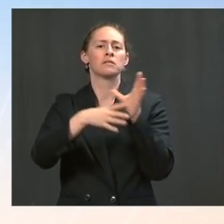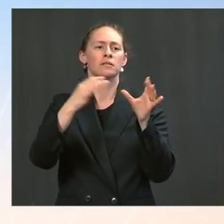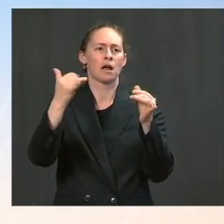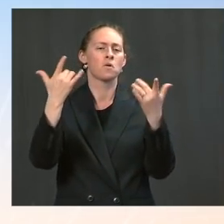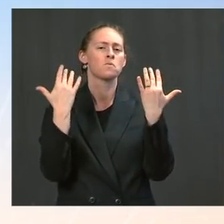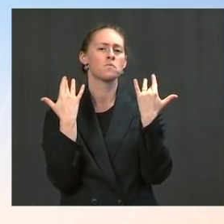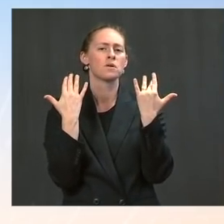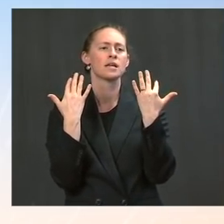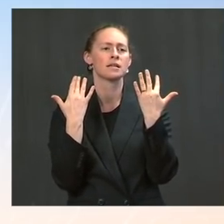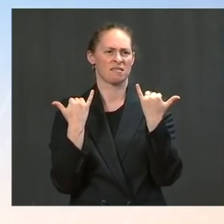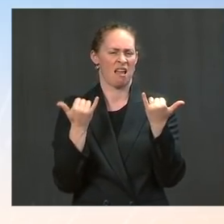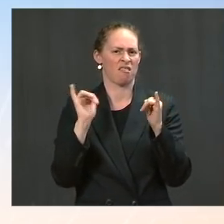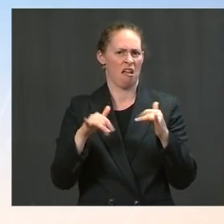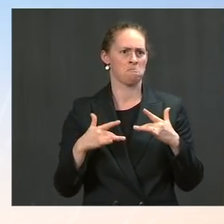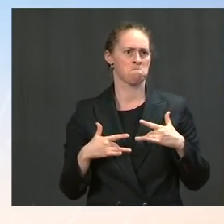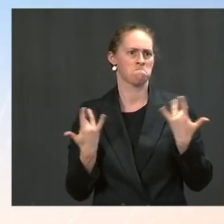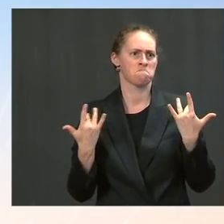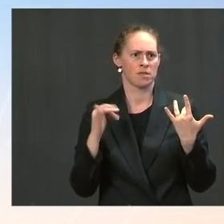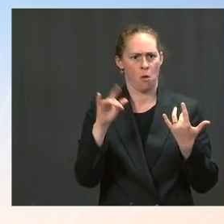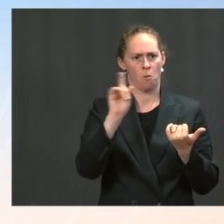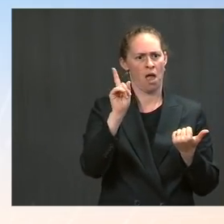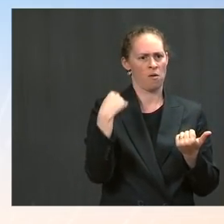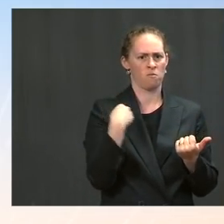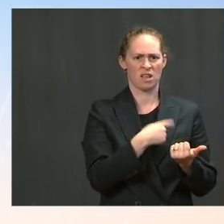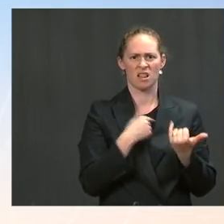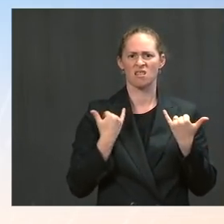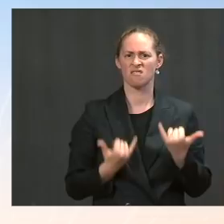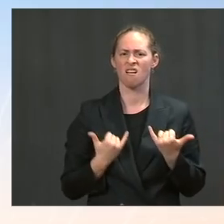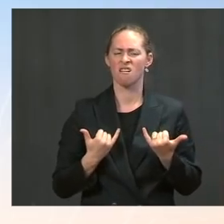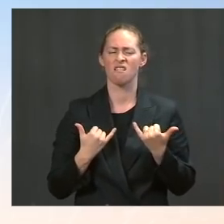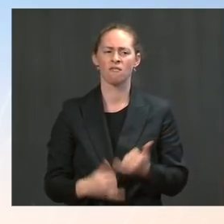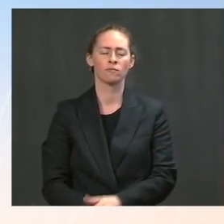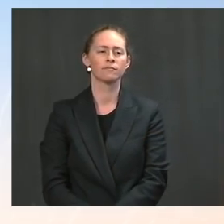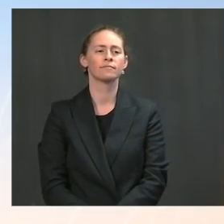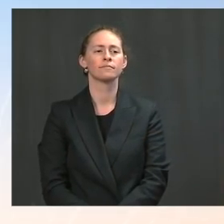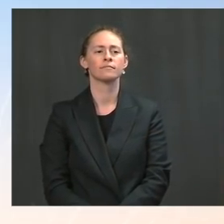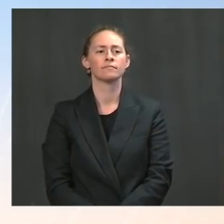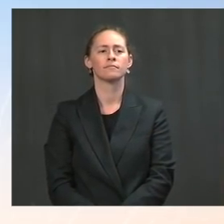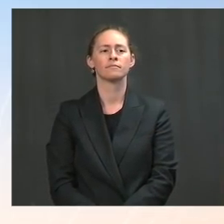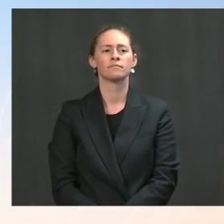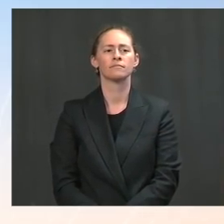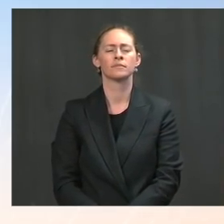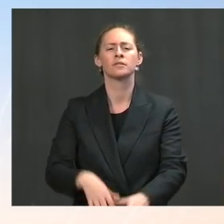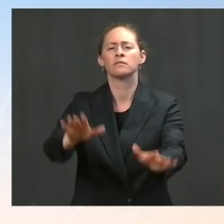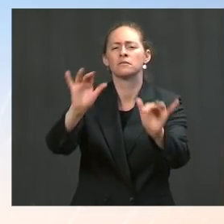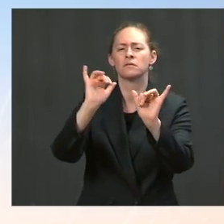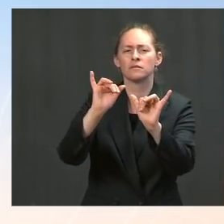on where people stand in the process. The Press: And then just to take a step back, too -- why did the administration wait